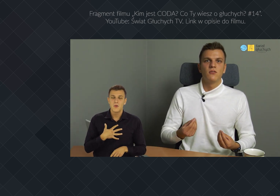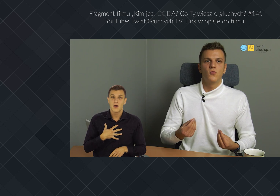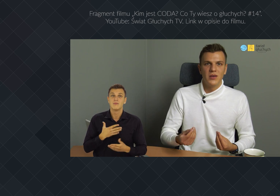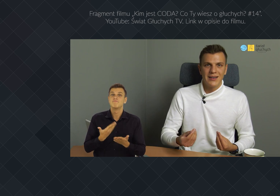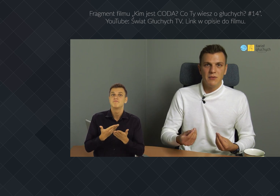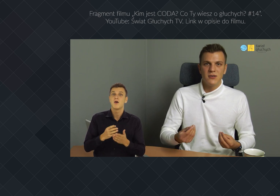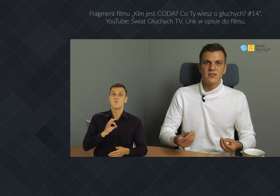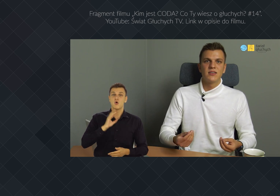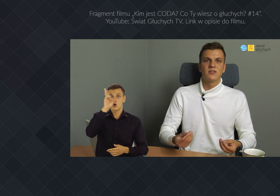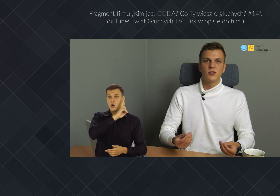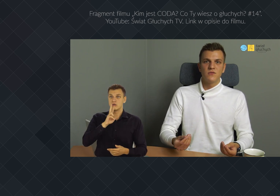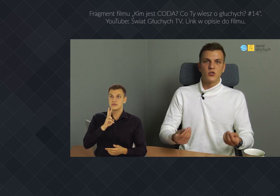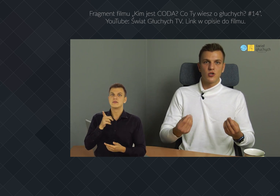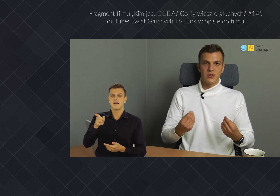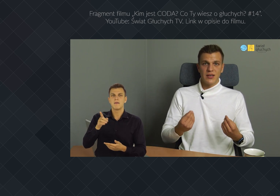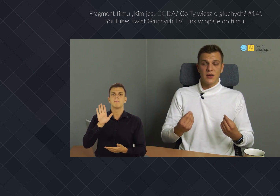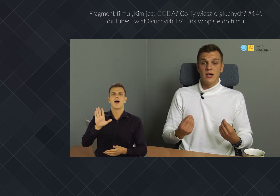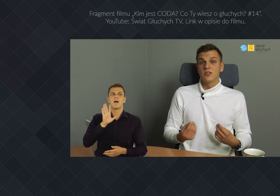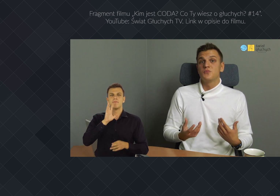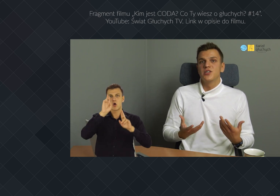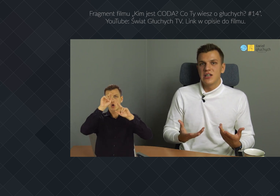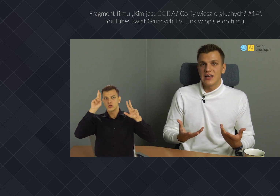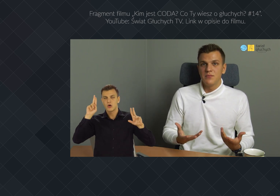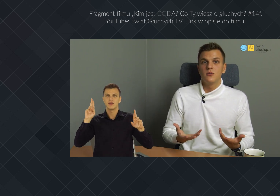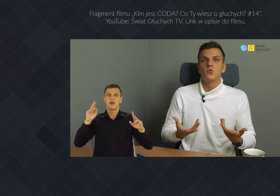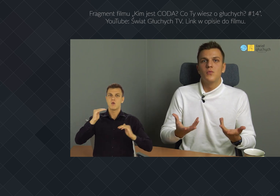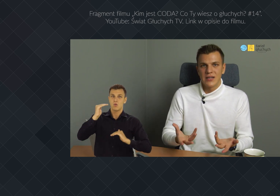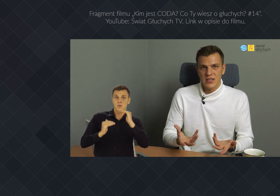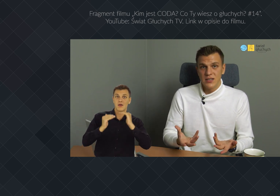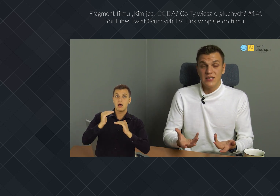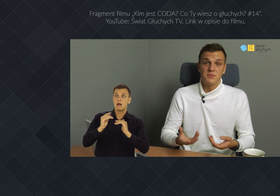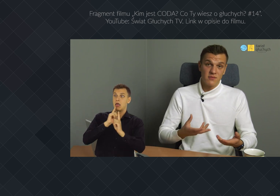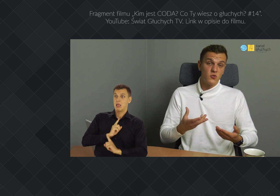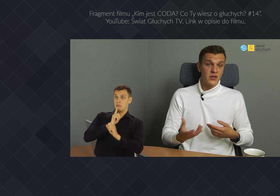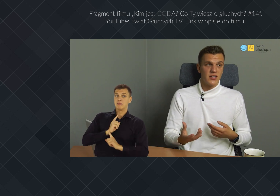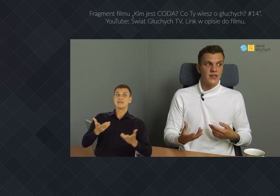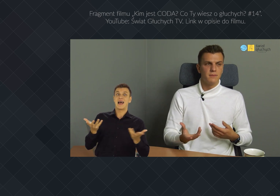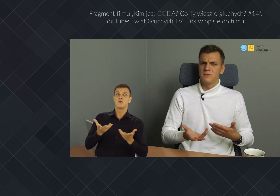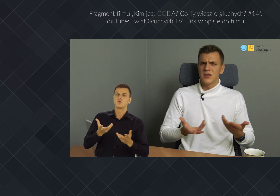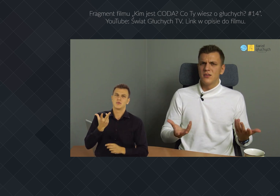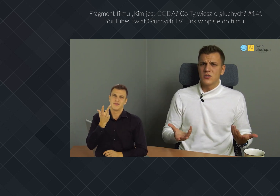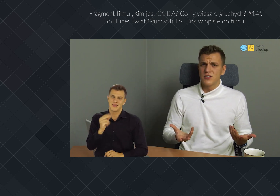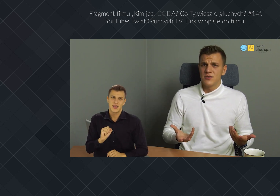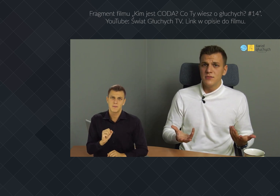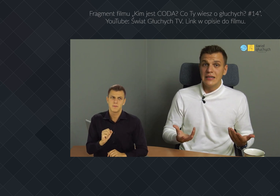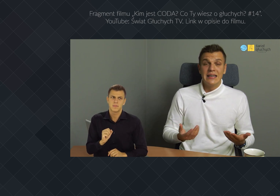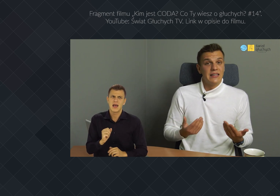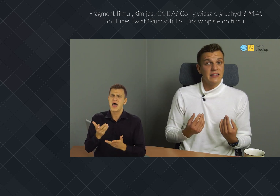regarding assigning me "translations" and matters to translate. What do I mean?